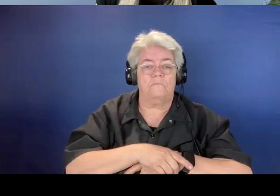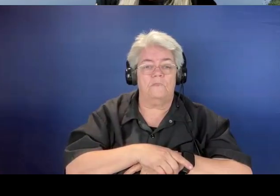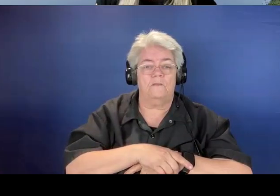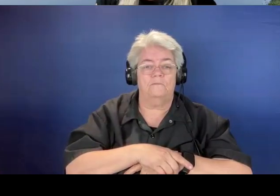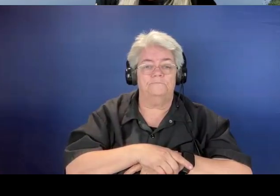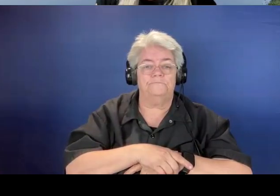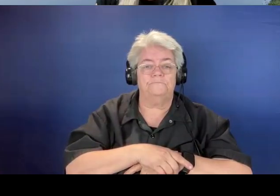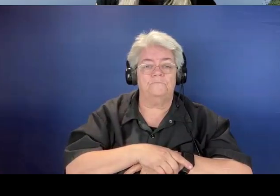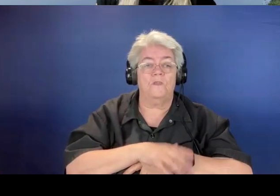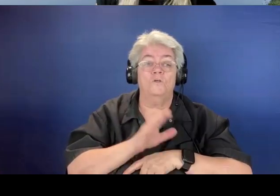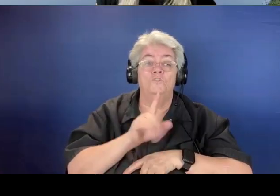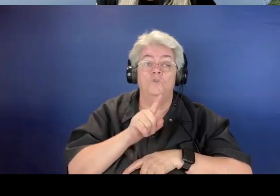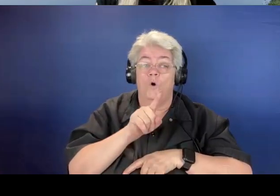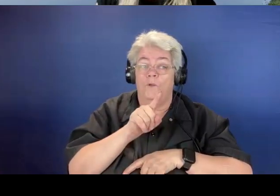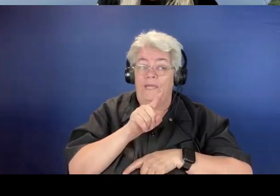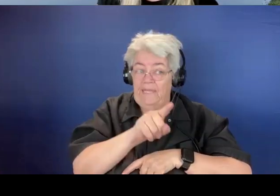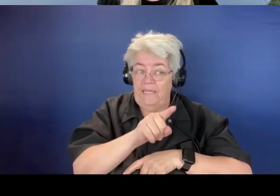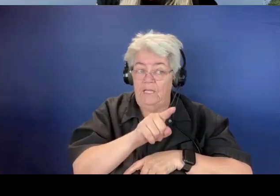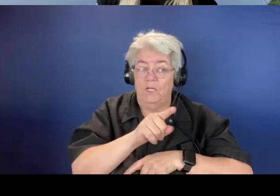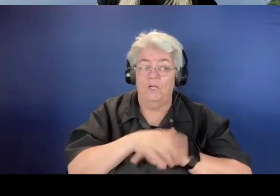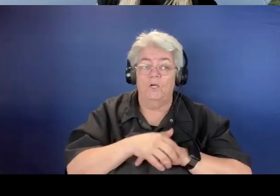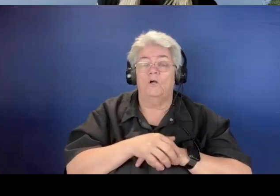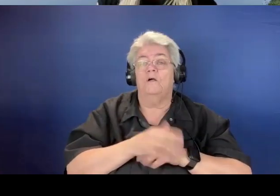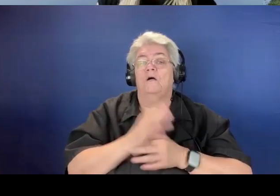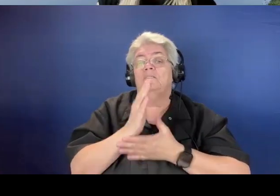Here you see some of the speech tests that we typically use.